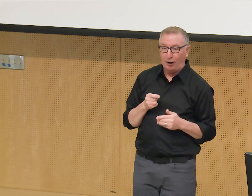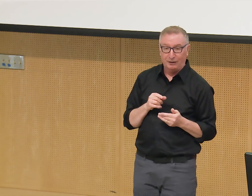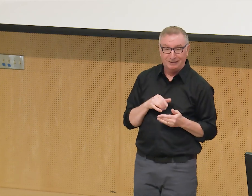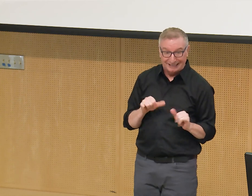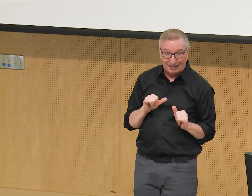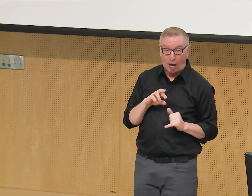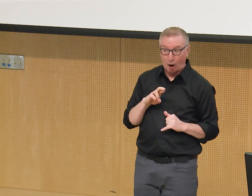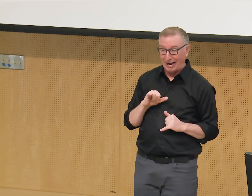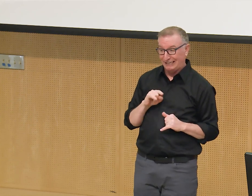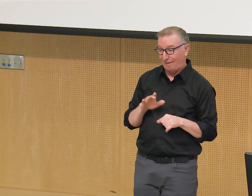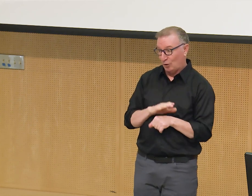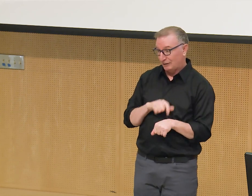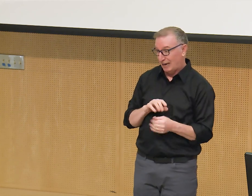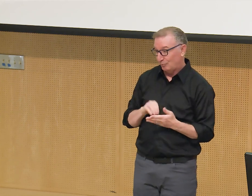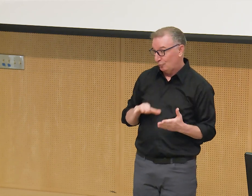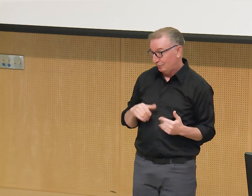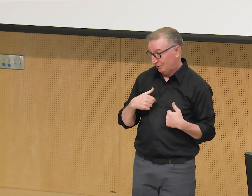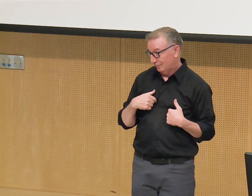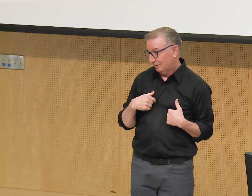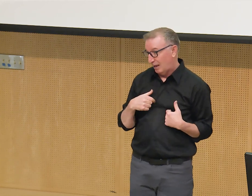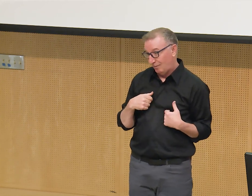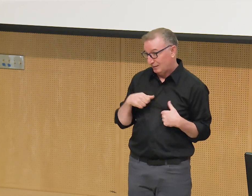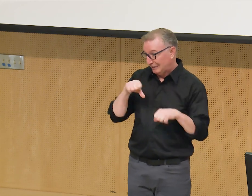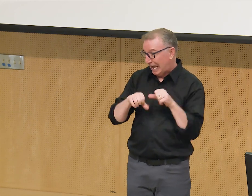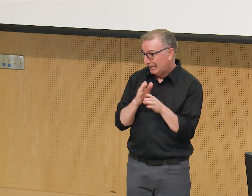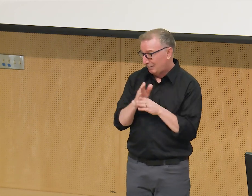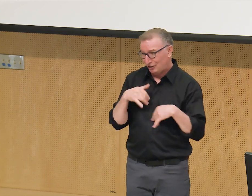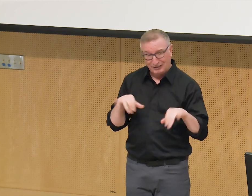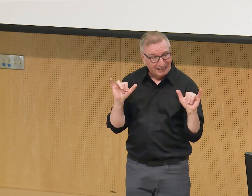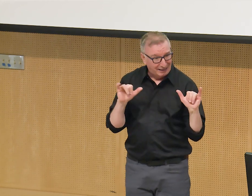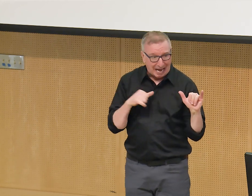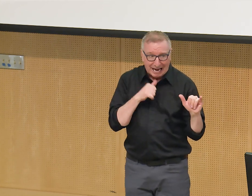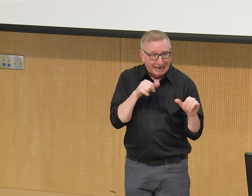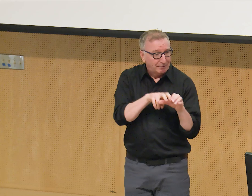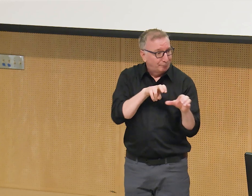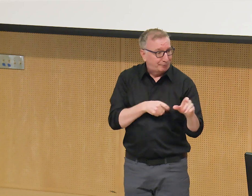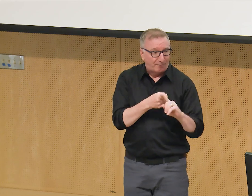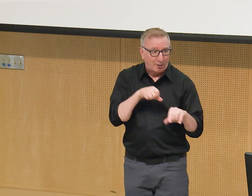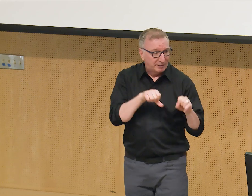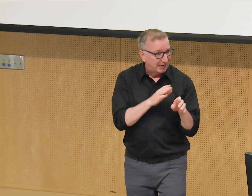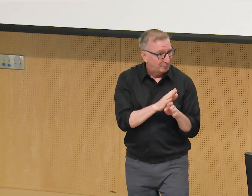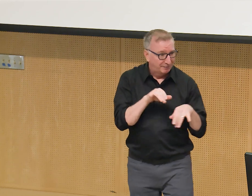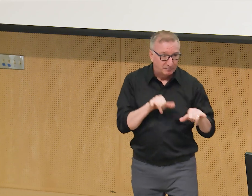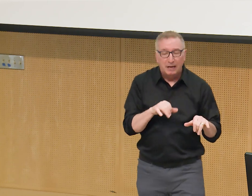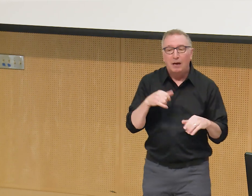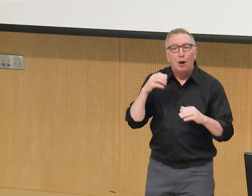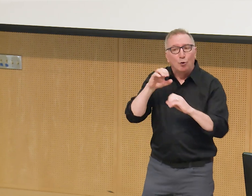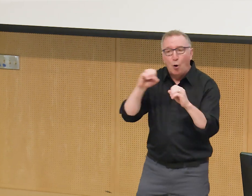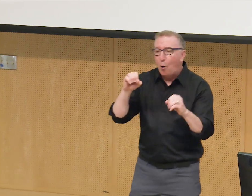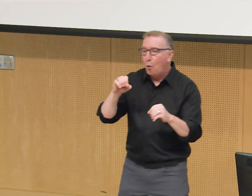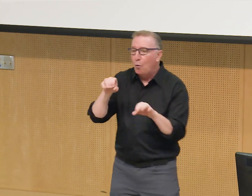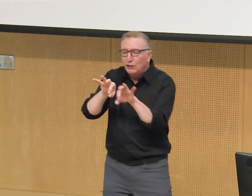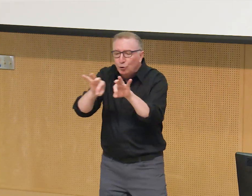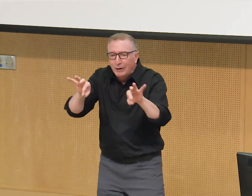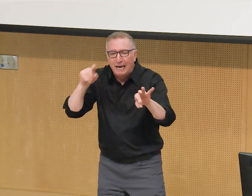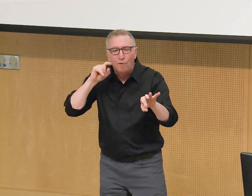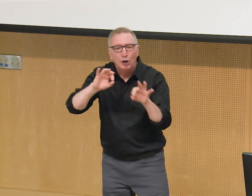because we were full-time students at RIT. I was still in the med tech program